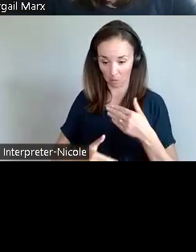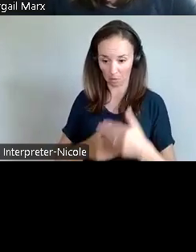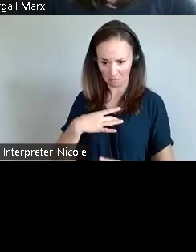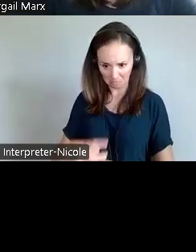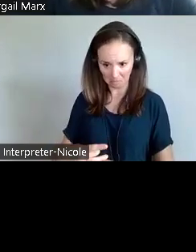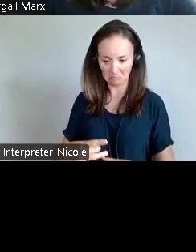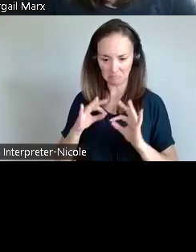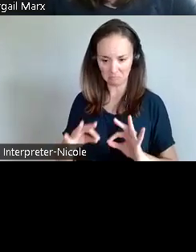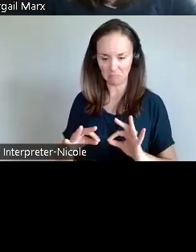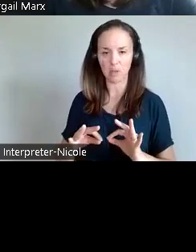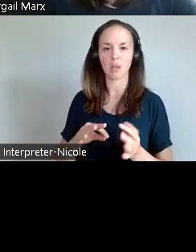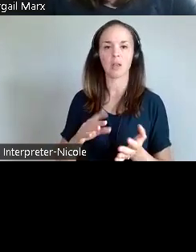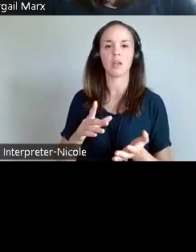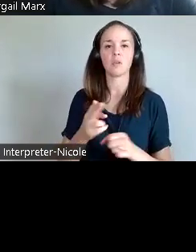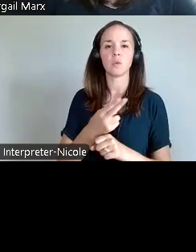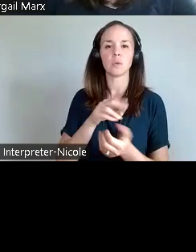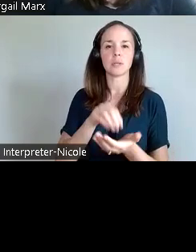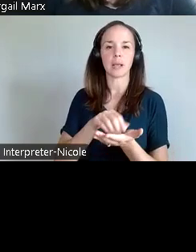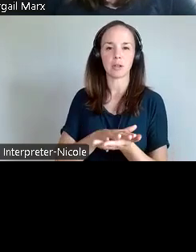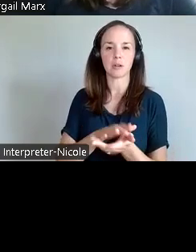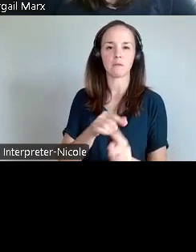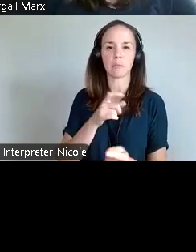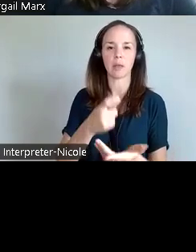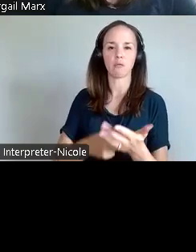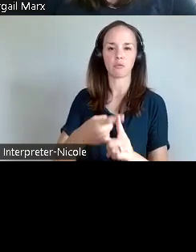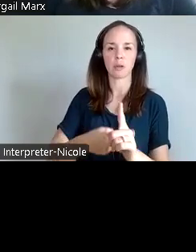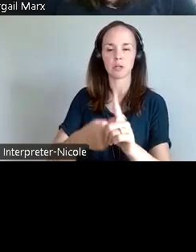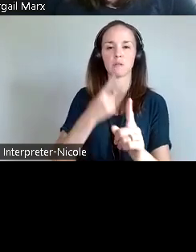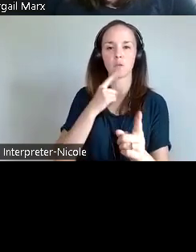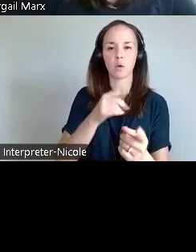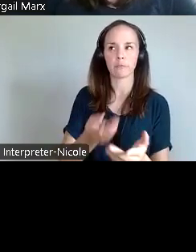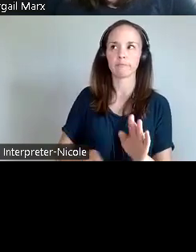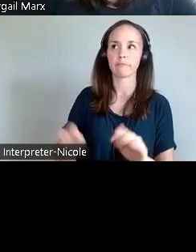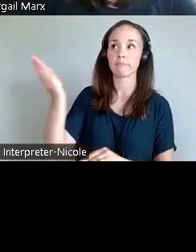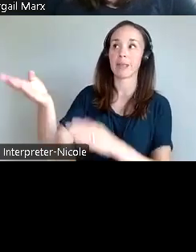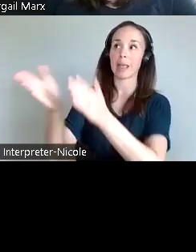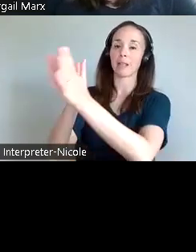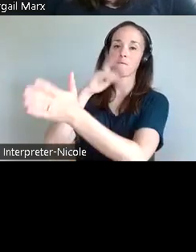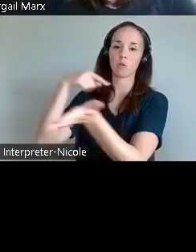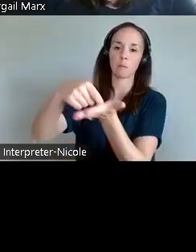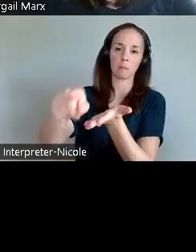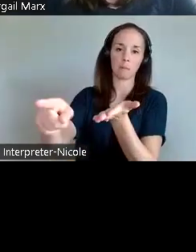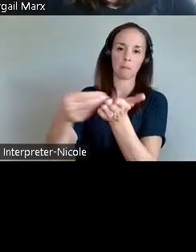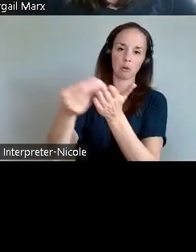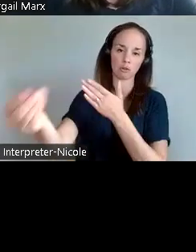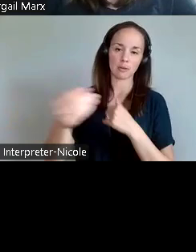documentation from the rental to make a purchase recommendation. And again, the requirements for a purchase recommendation really vary